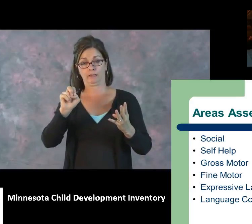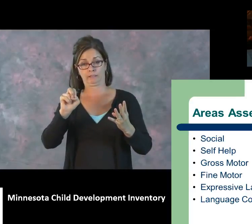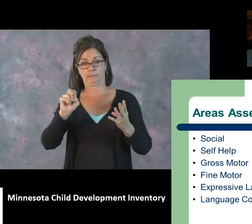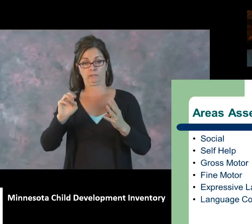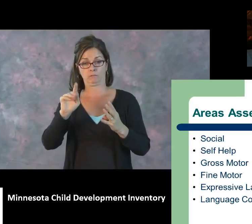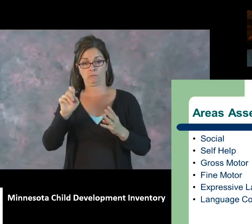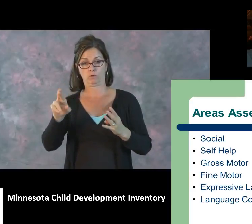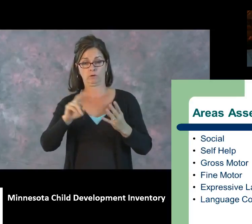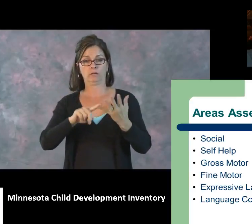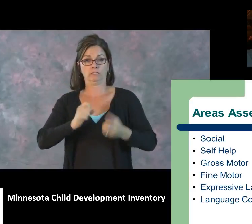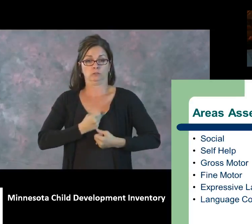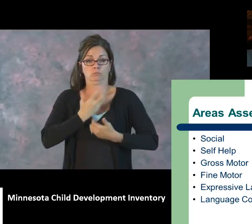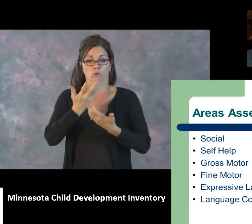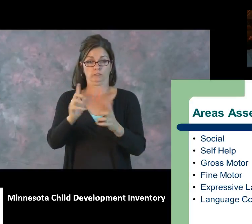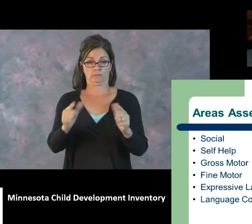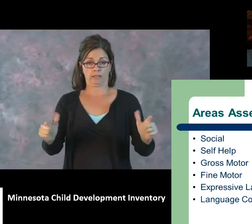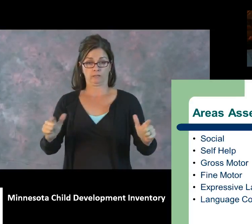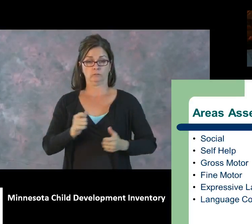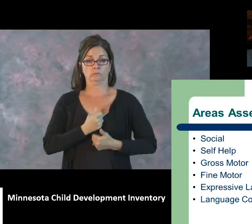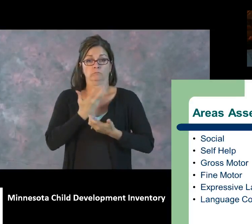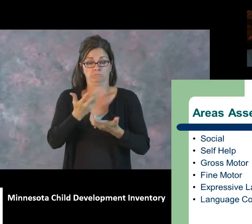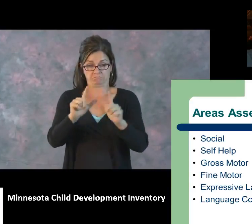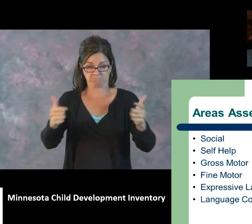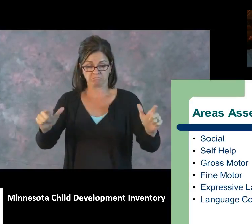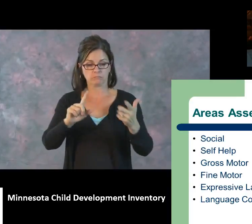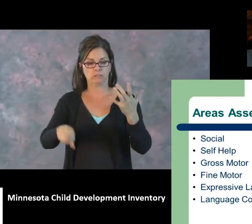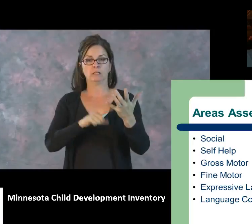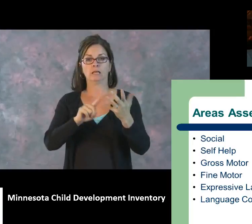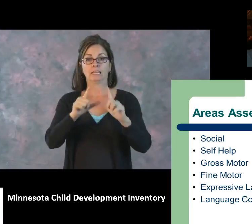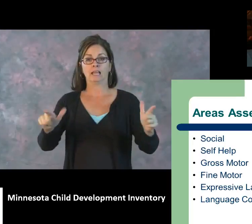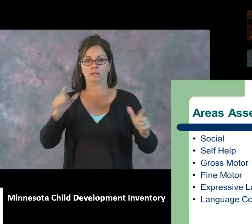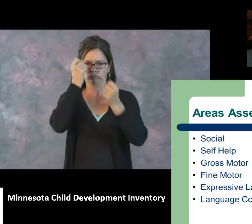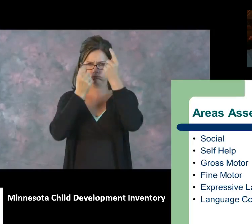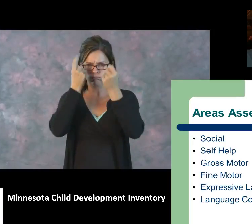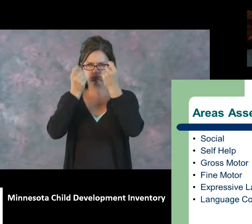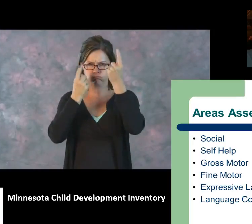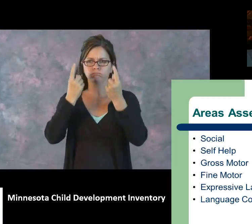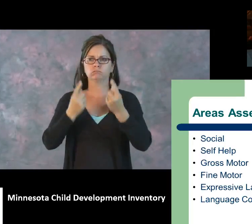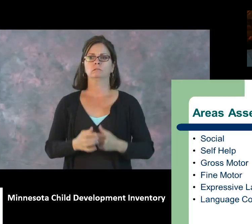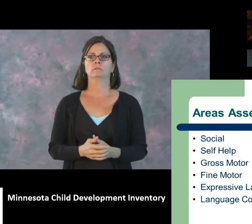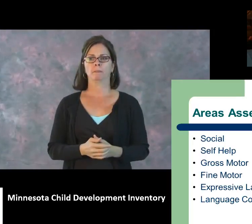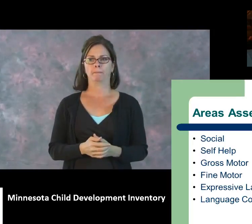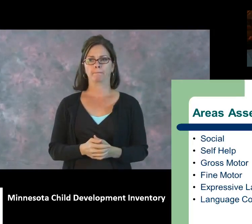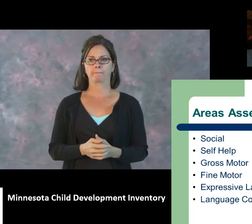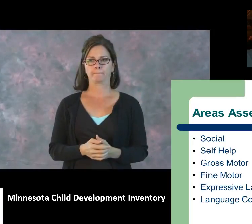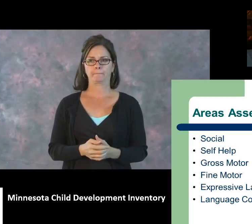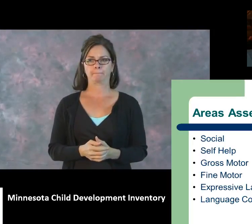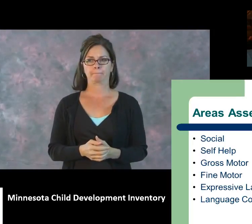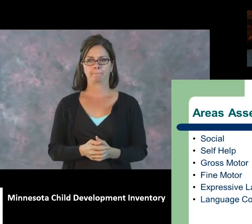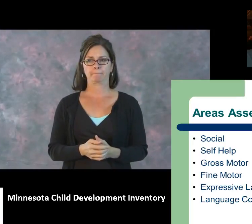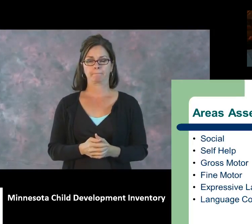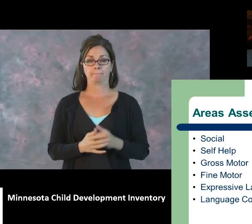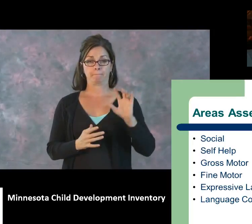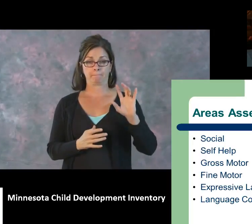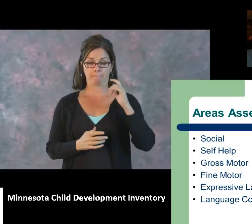Expressive Language, Language Comprehension,